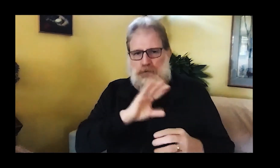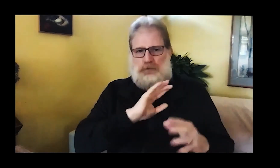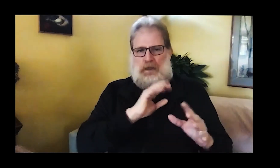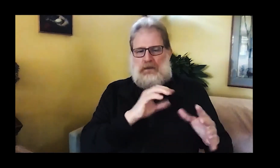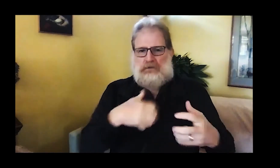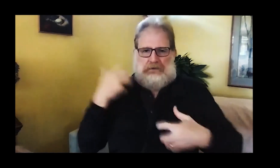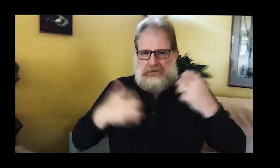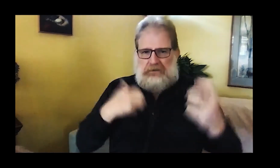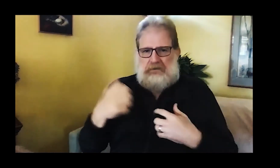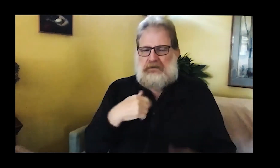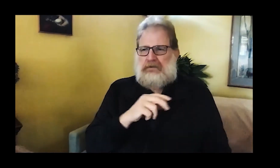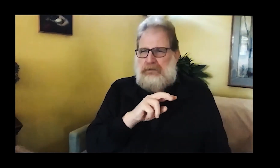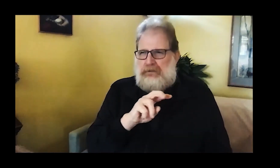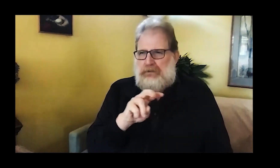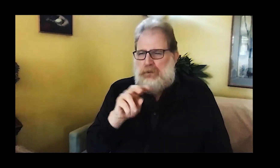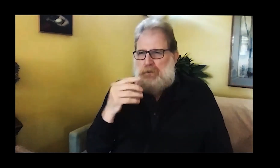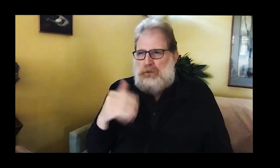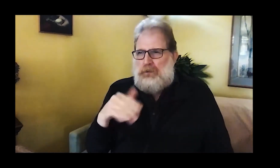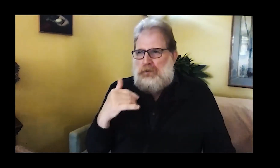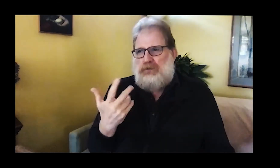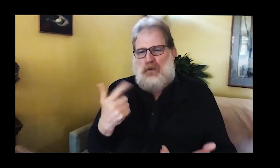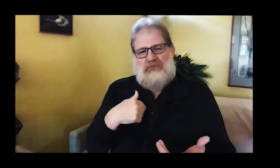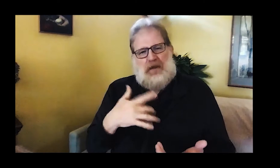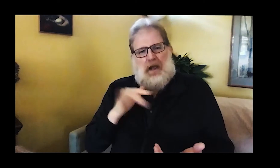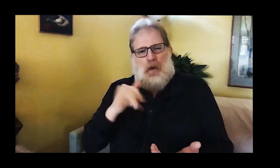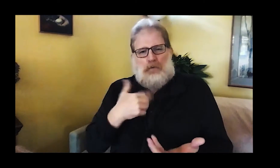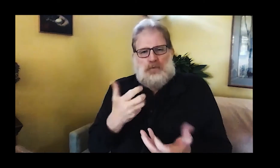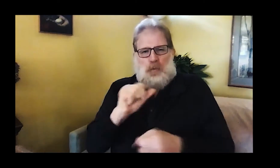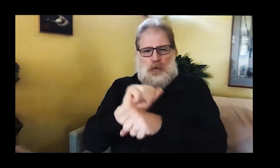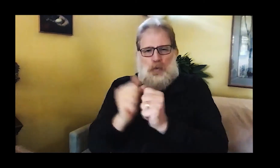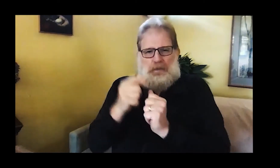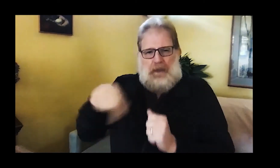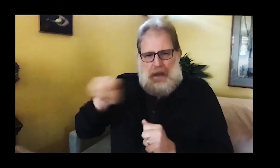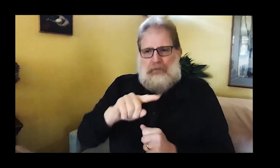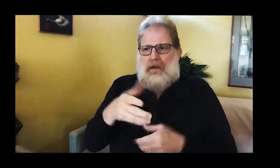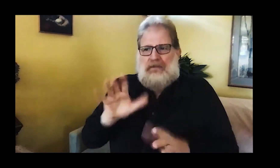struggle greatly, and have a lot of difficult feelings about that. So I wanted to work with them